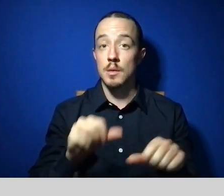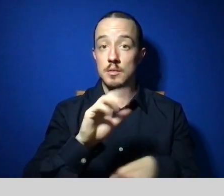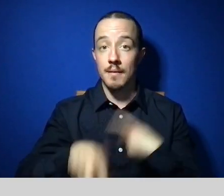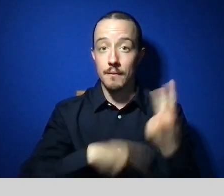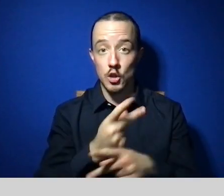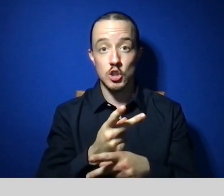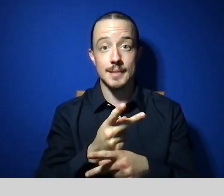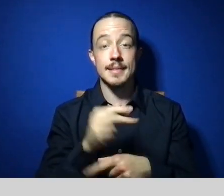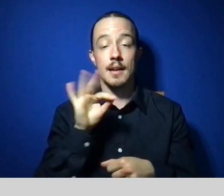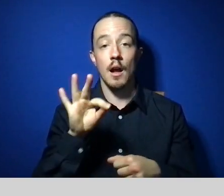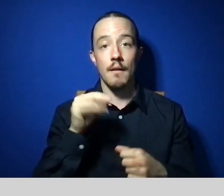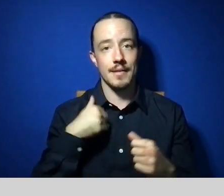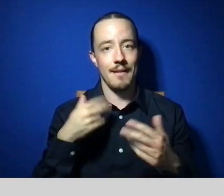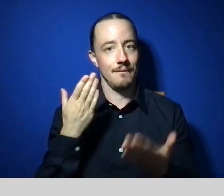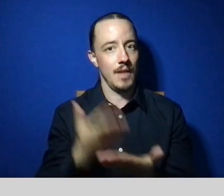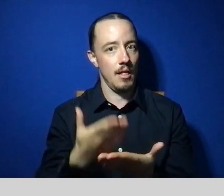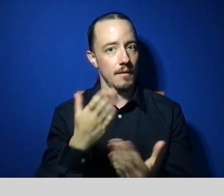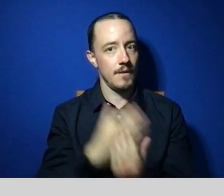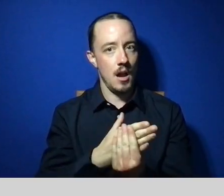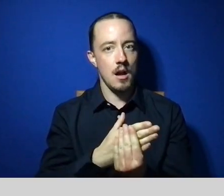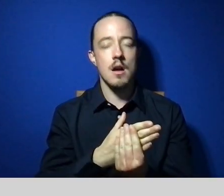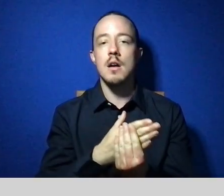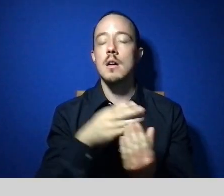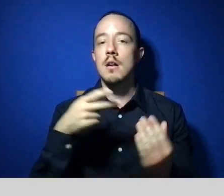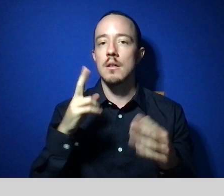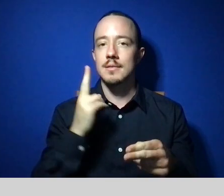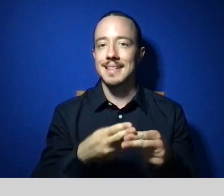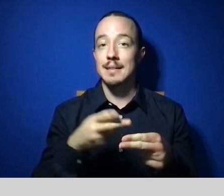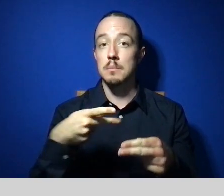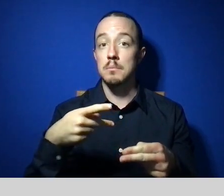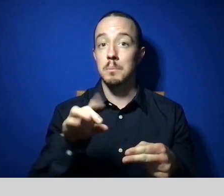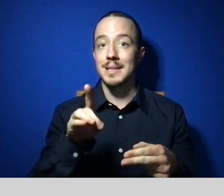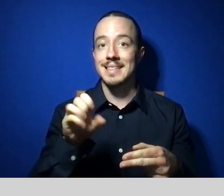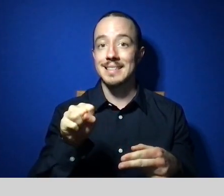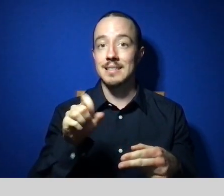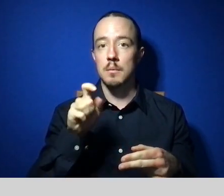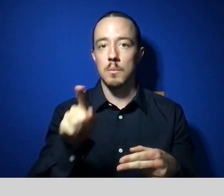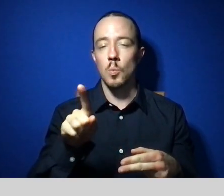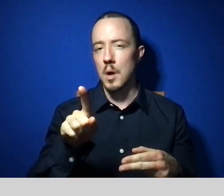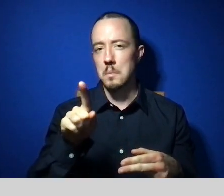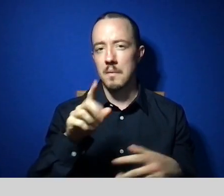I'm going to give it the name, pids, version 0.1., it's a tiny Python library in the description.